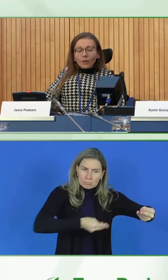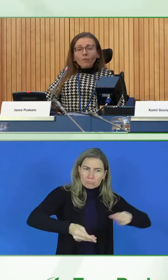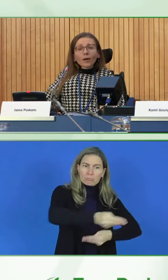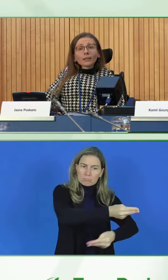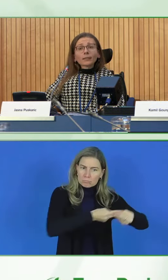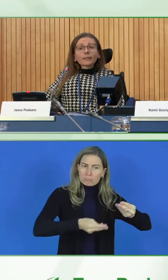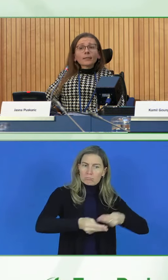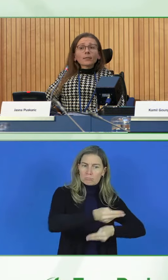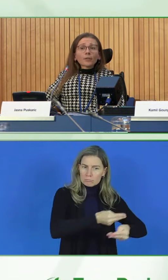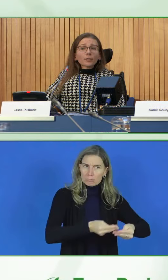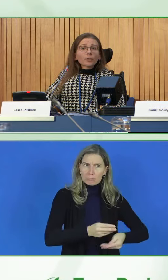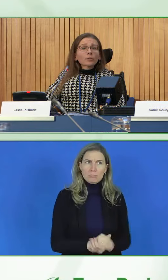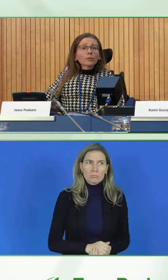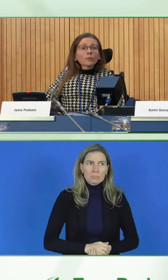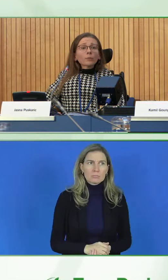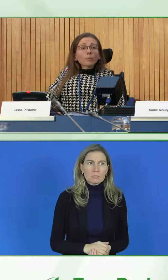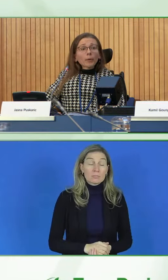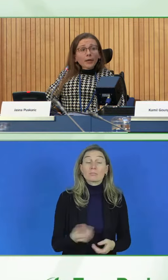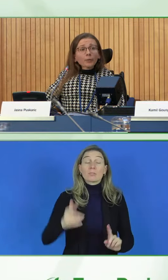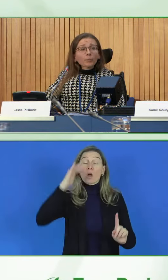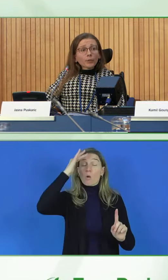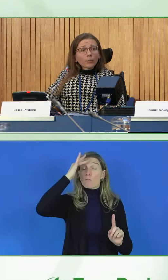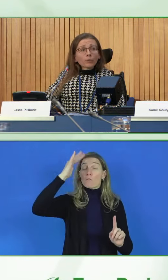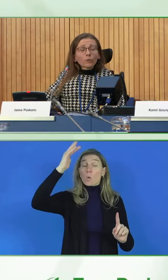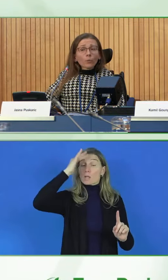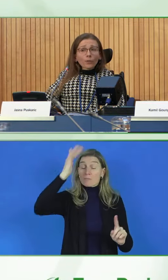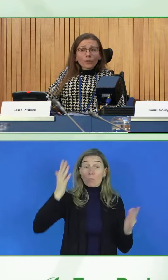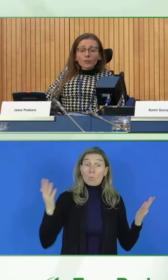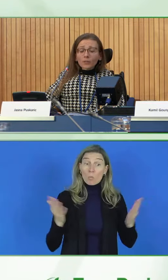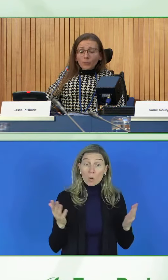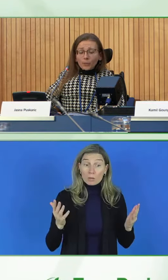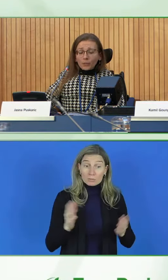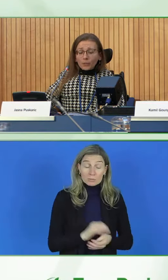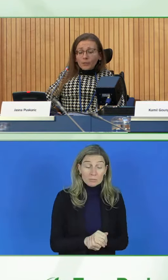WAG is an invention by people with disabilities.